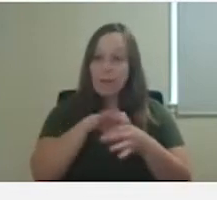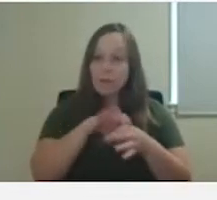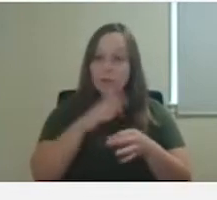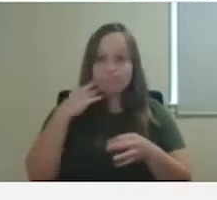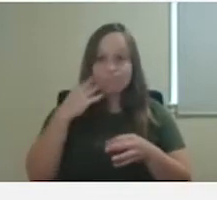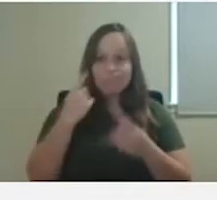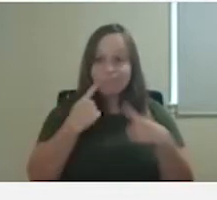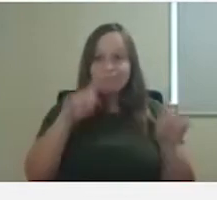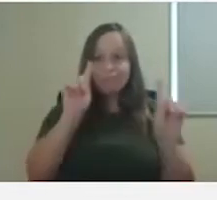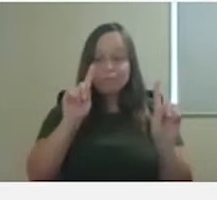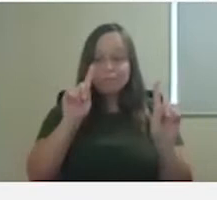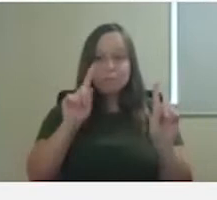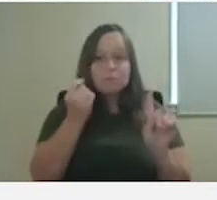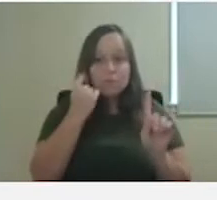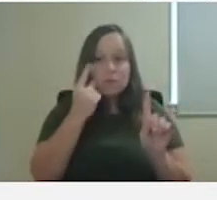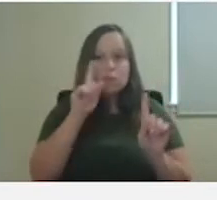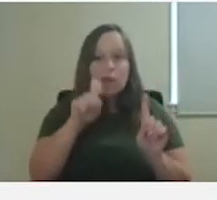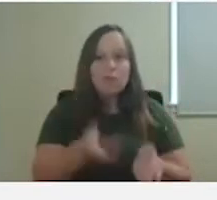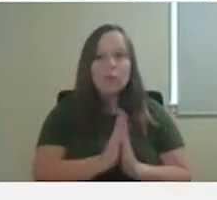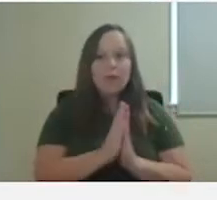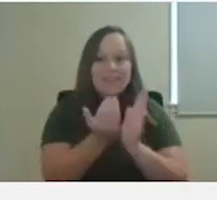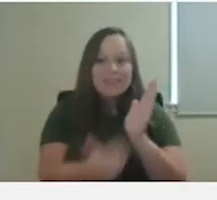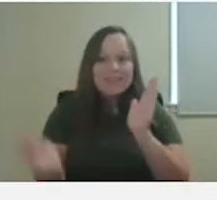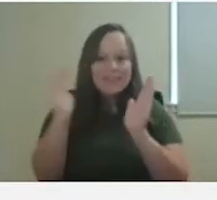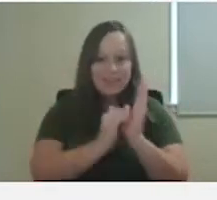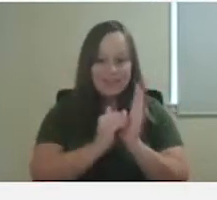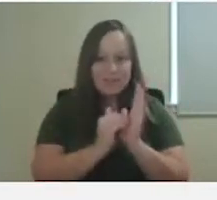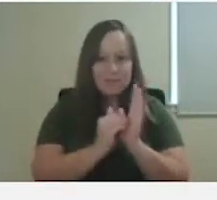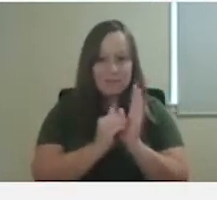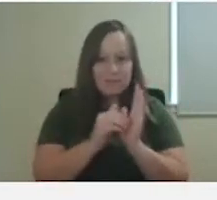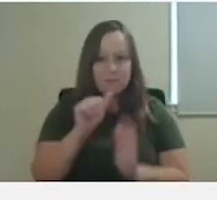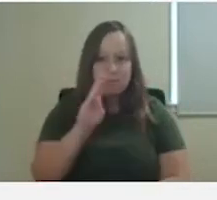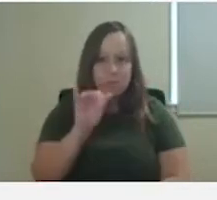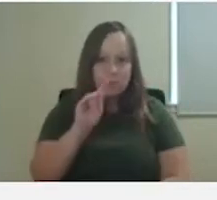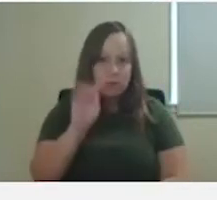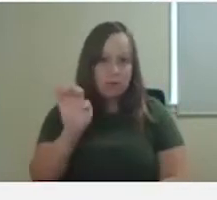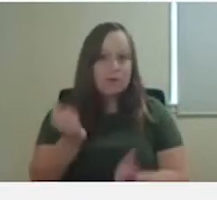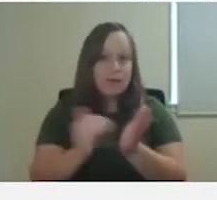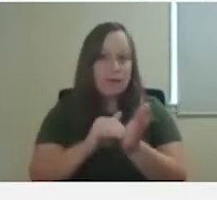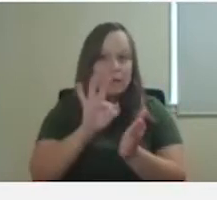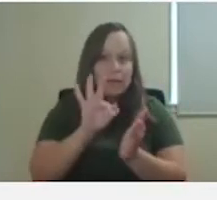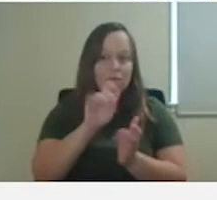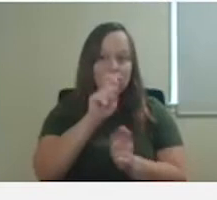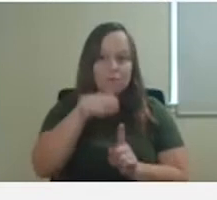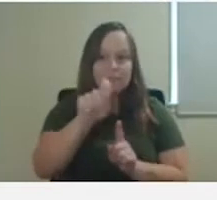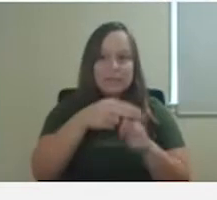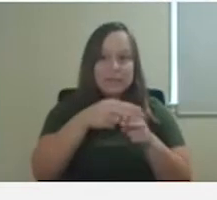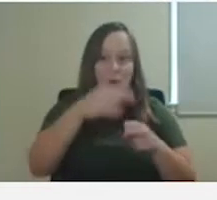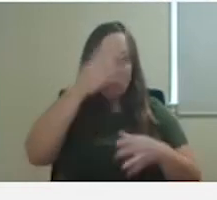You must re-request an absentee ballot if you checked "temporary illness"